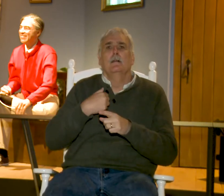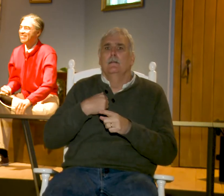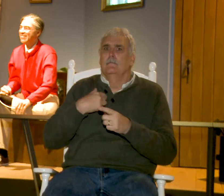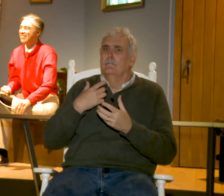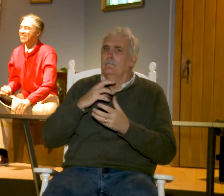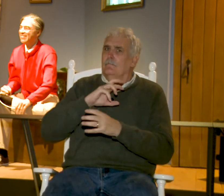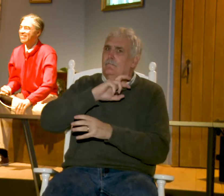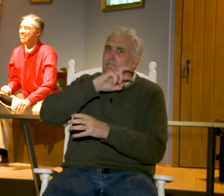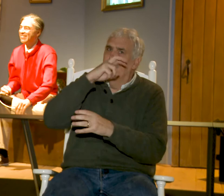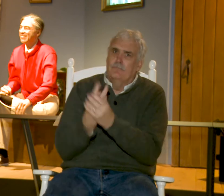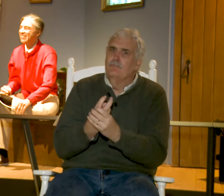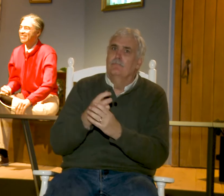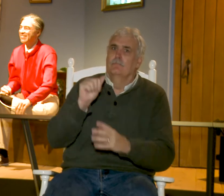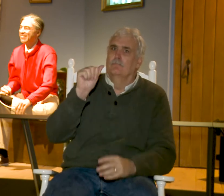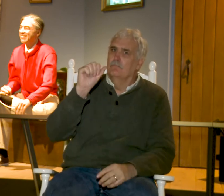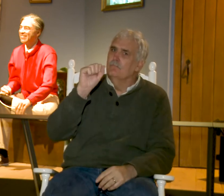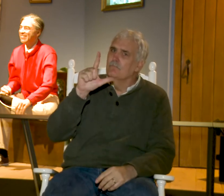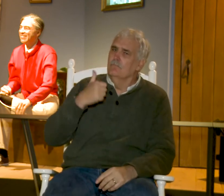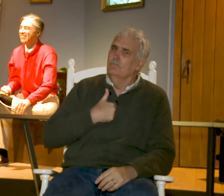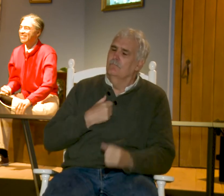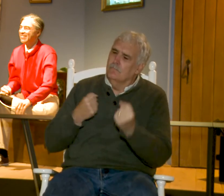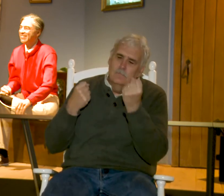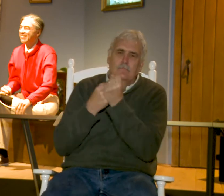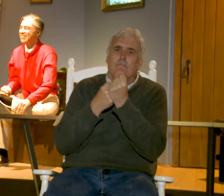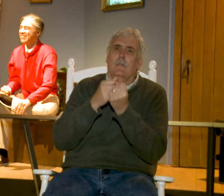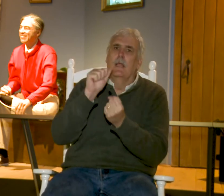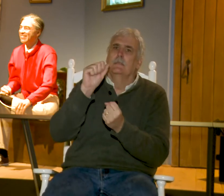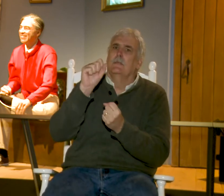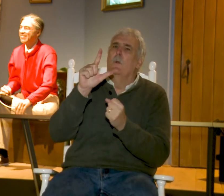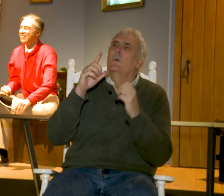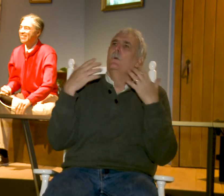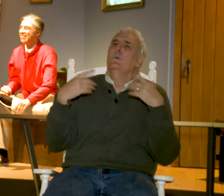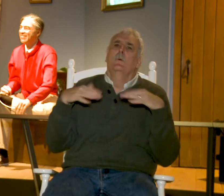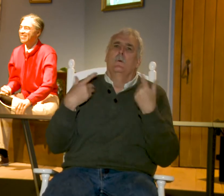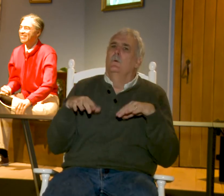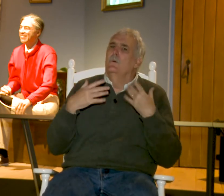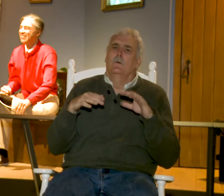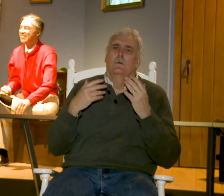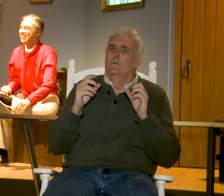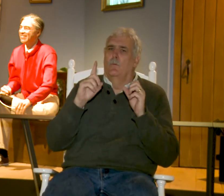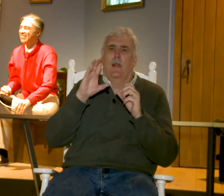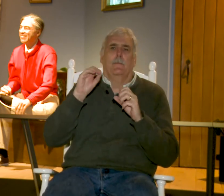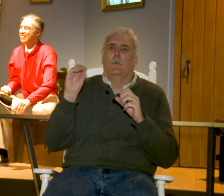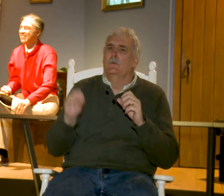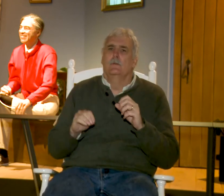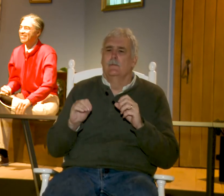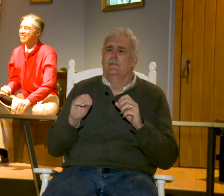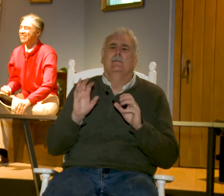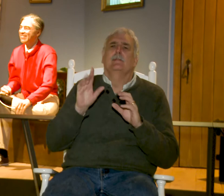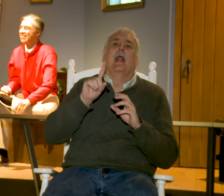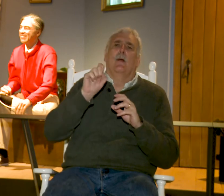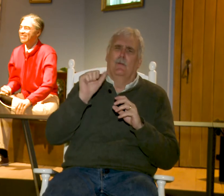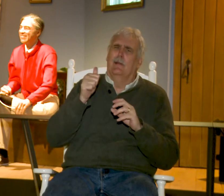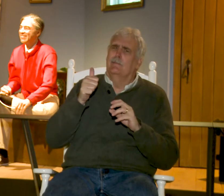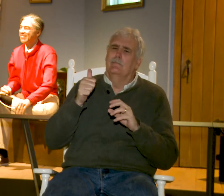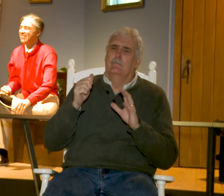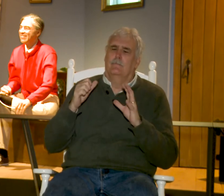I am immersed in ASL. I support ASL wholeheartedly. 100%. No...110%.